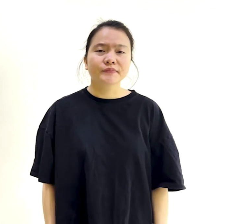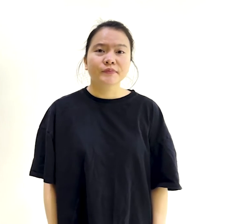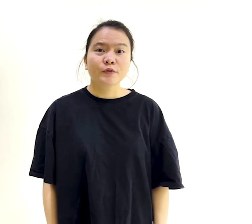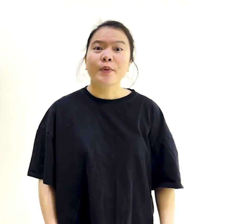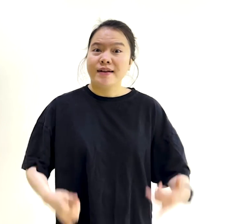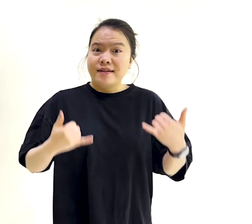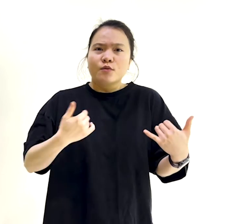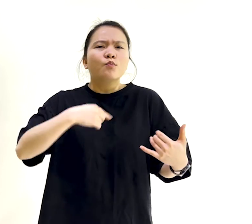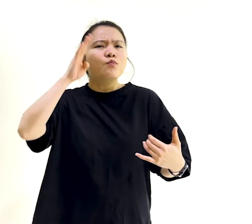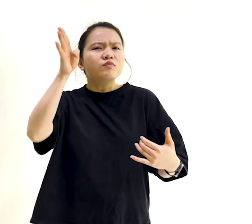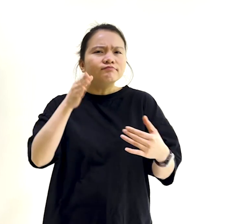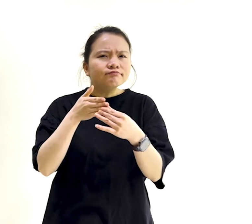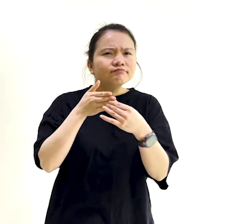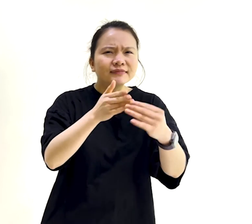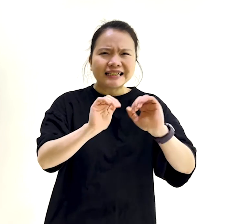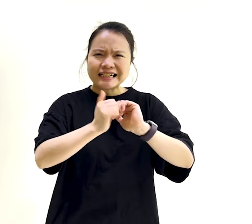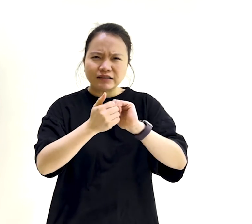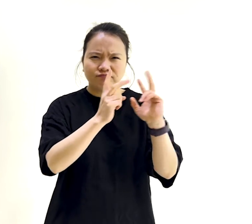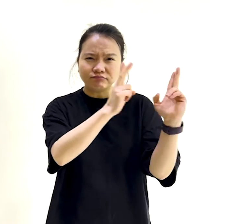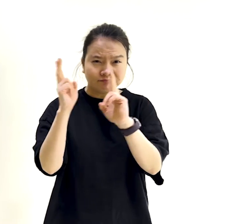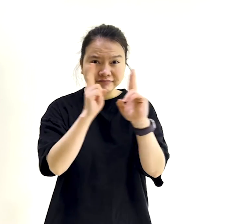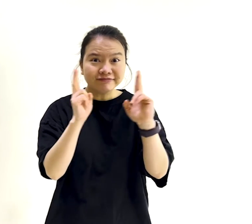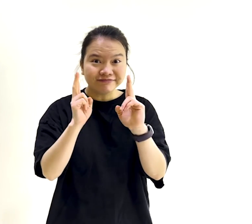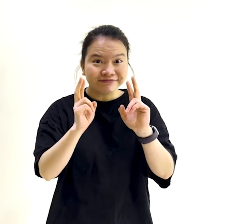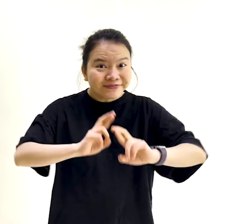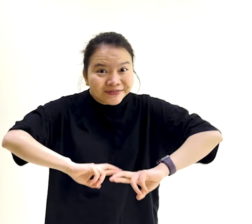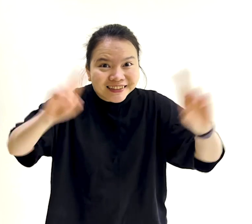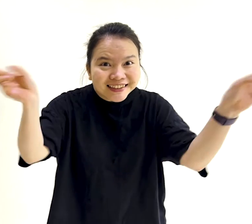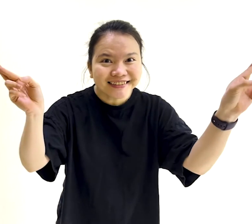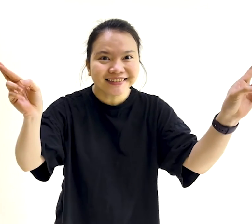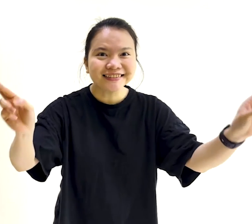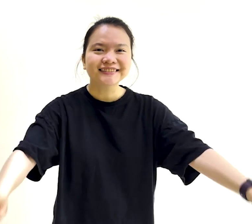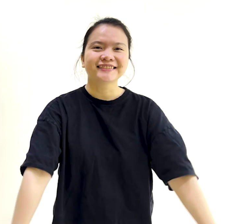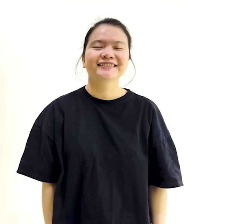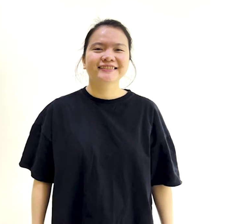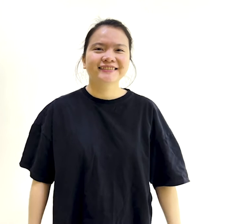Now I will show you how to edit a video. Are you ready?